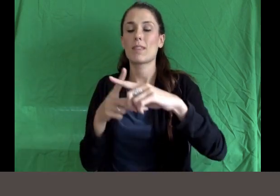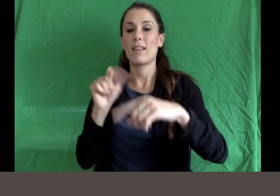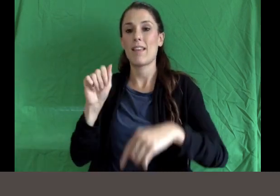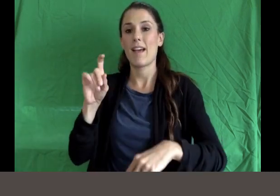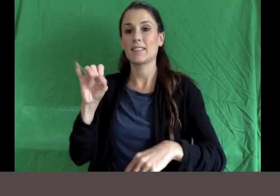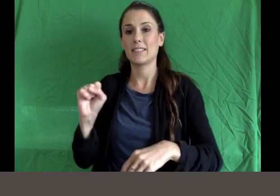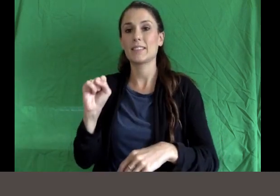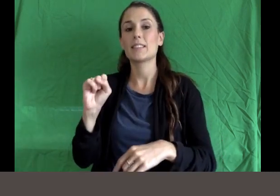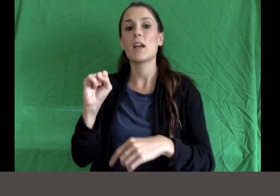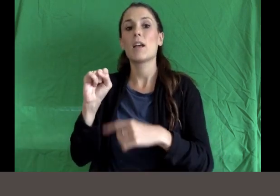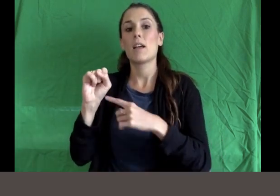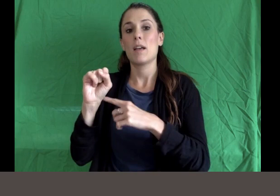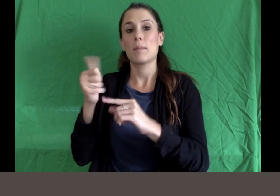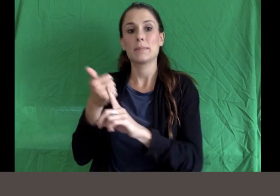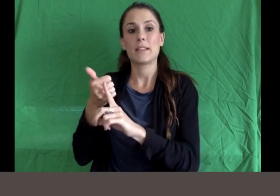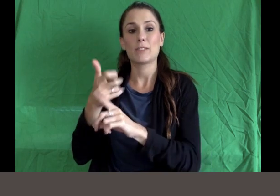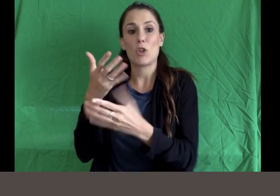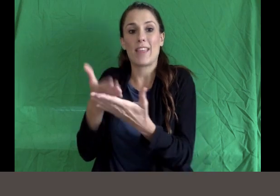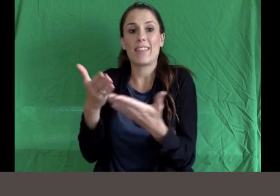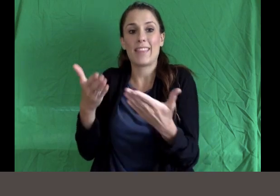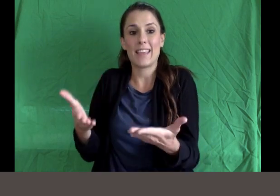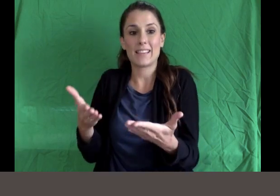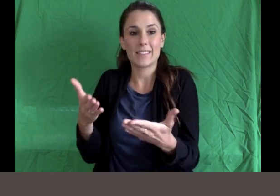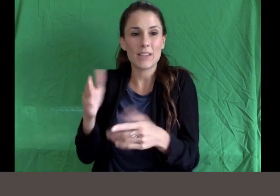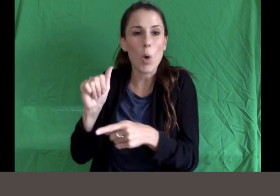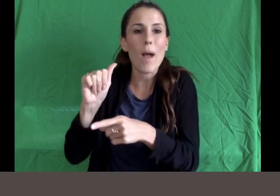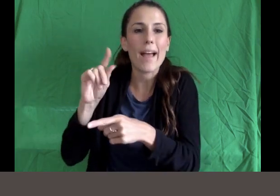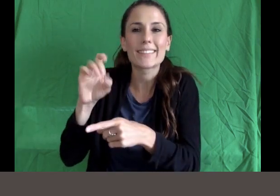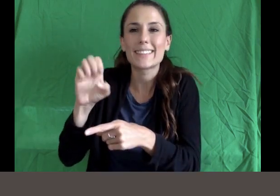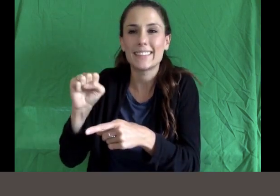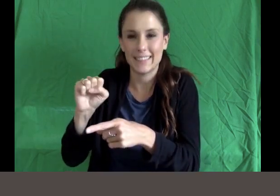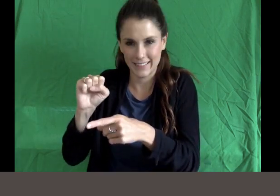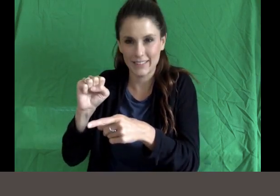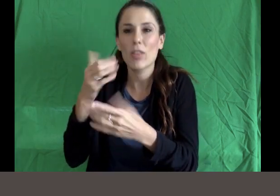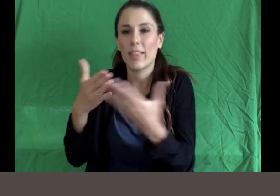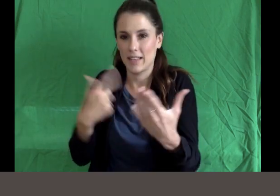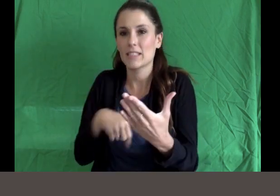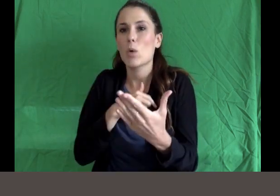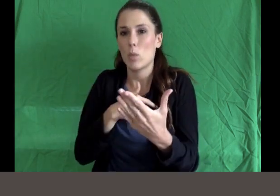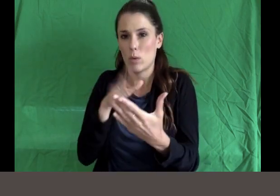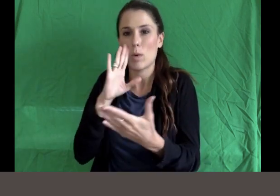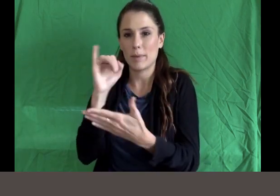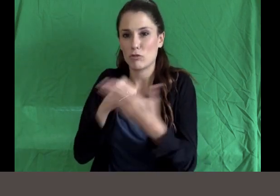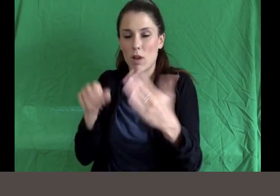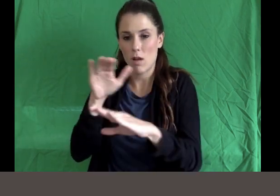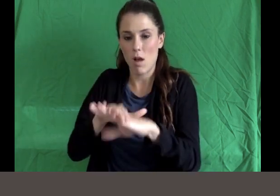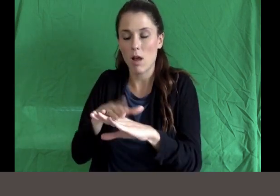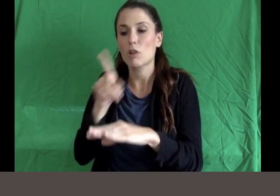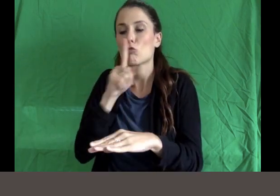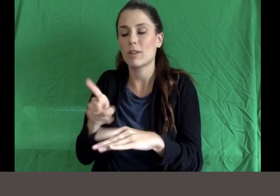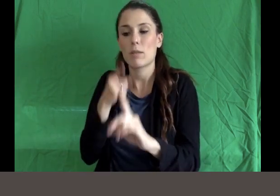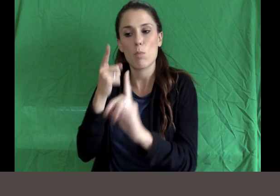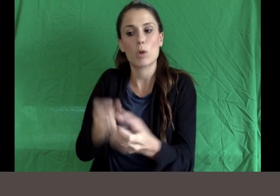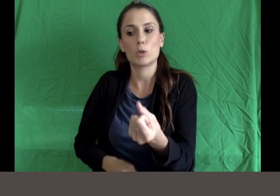drawing on and the axes are all about supporting our data and adding our data to our chart